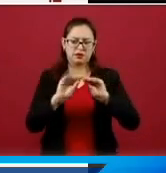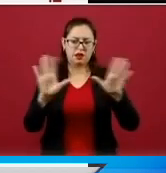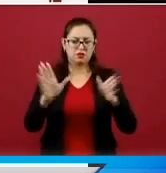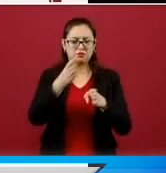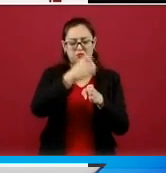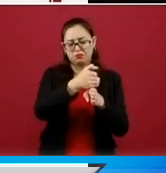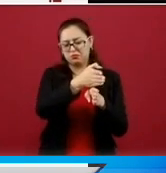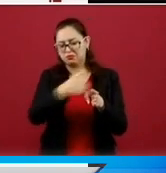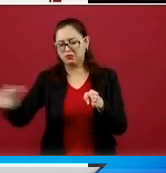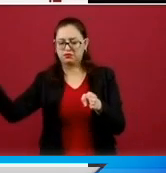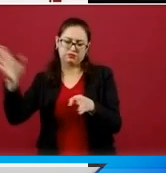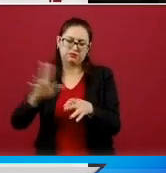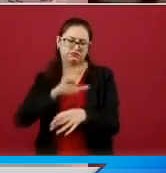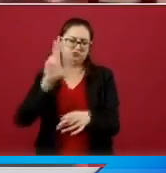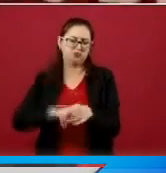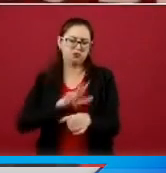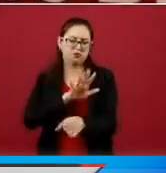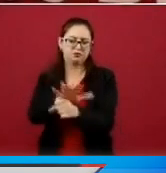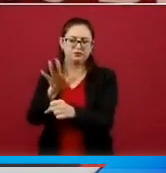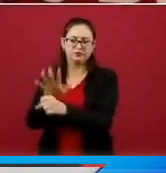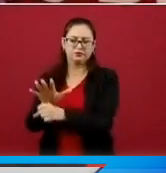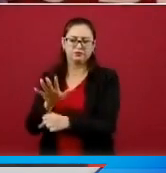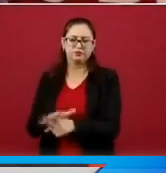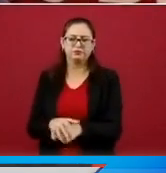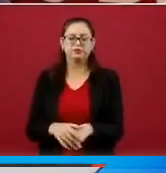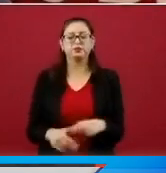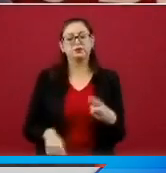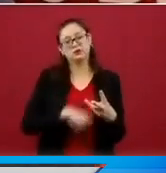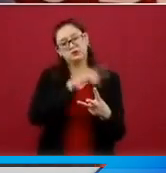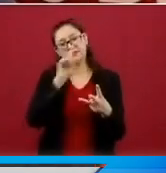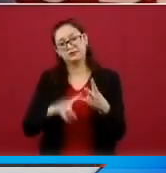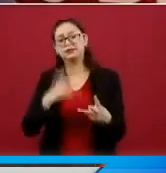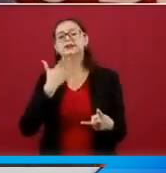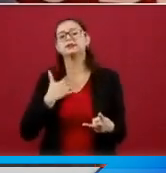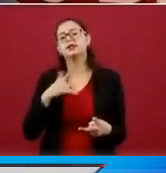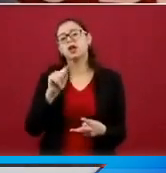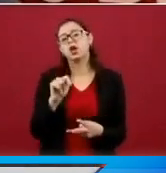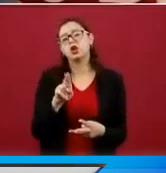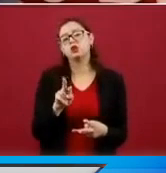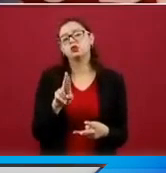2: Volume of Theft The theft of fuel reached 56 thousand barrels per day on average